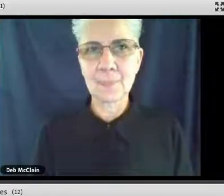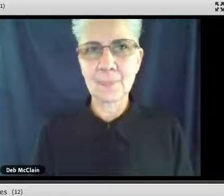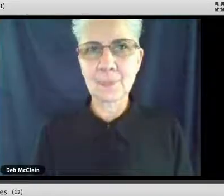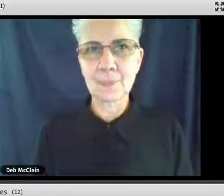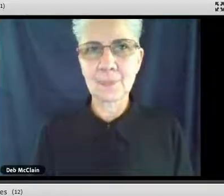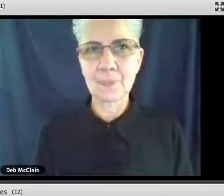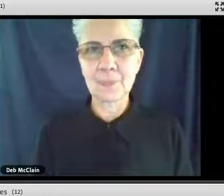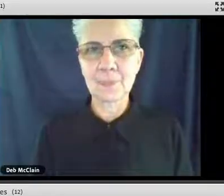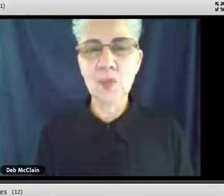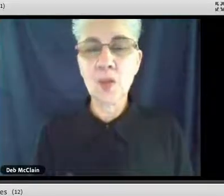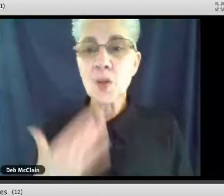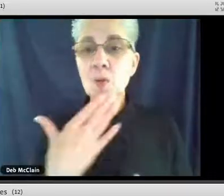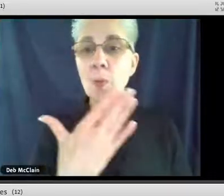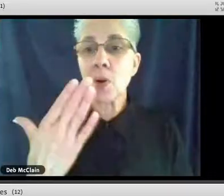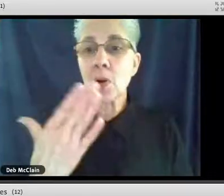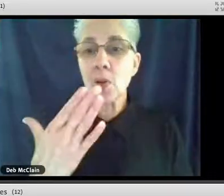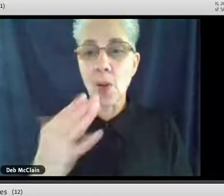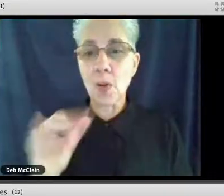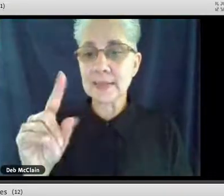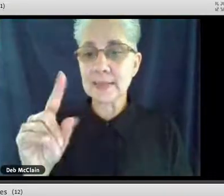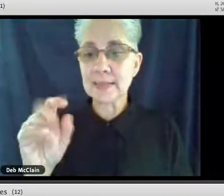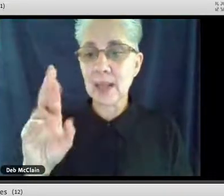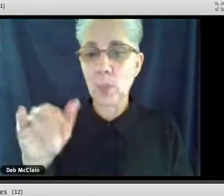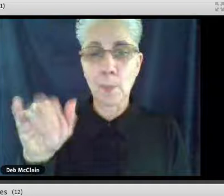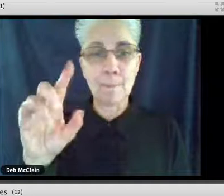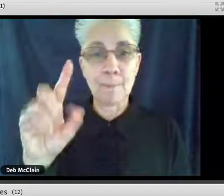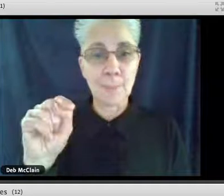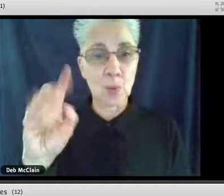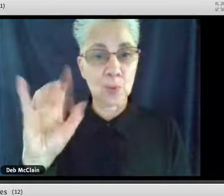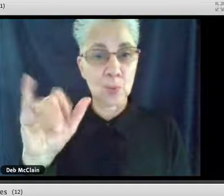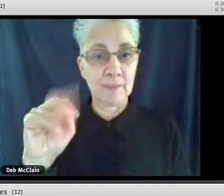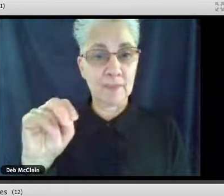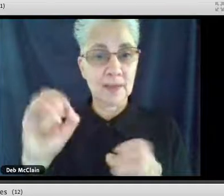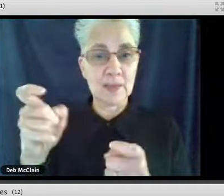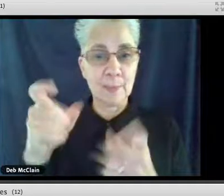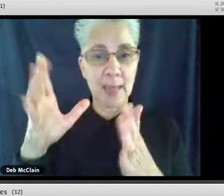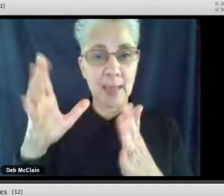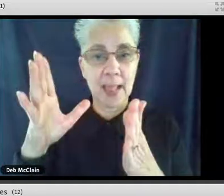Post: Good morning, everyone. I'm Taylor Post, SWFLN's office manager,